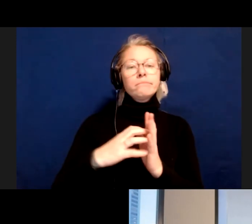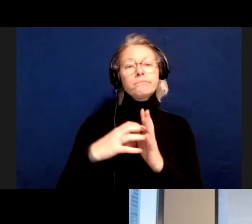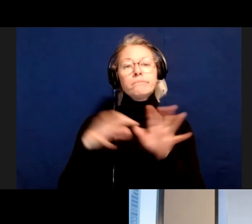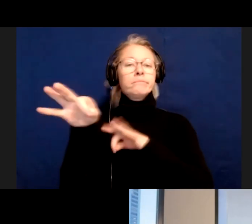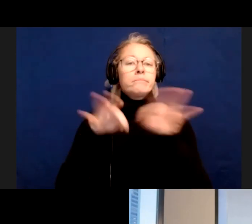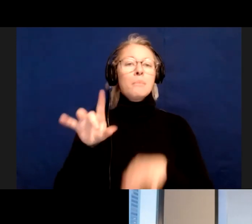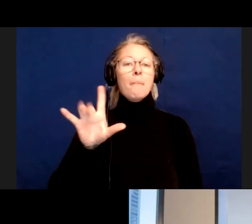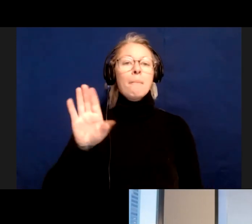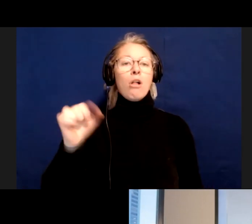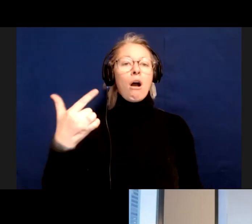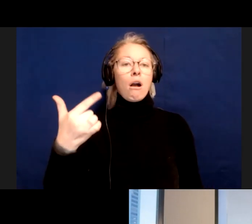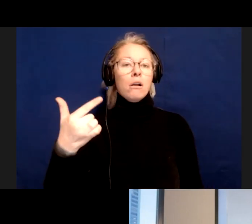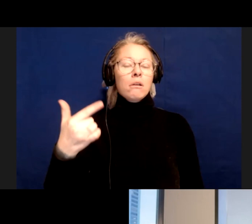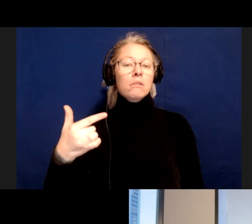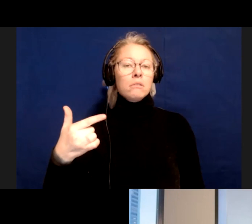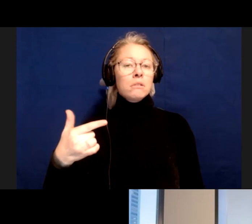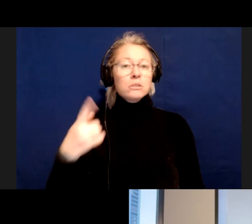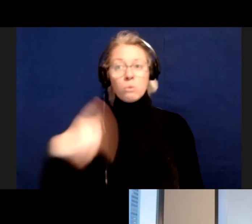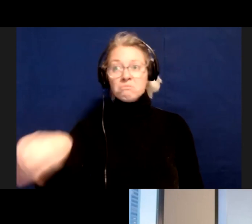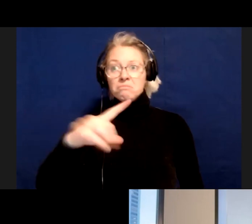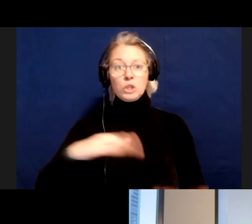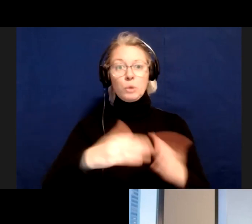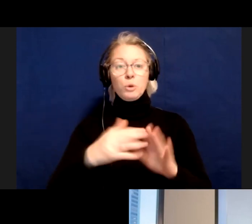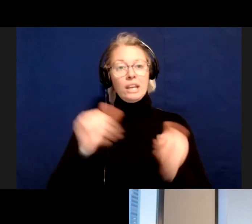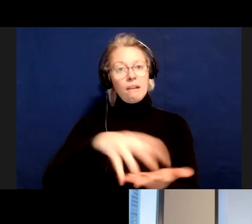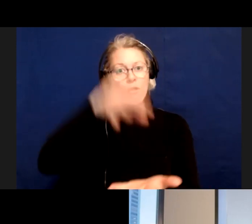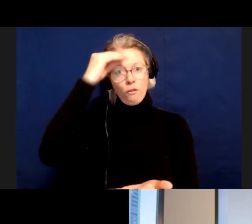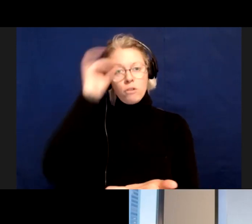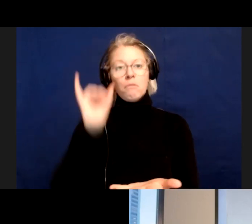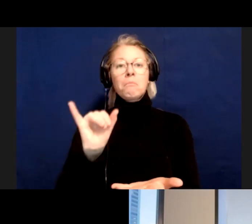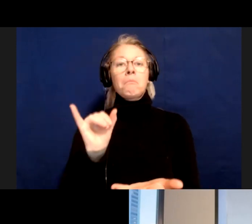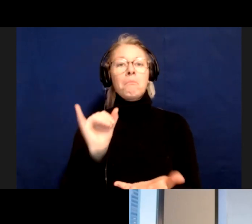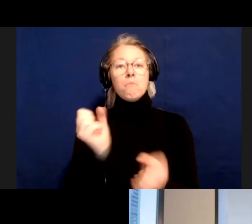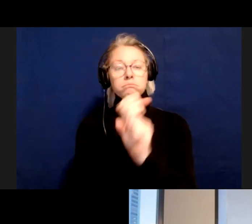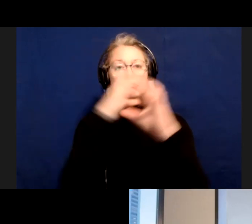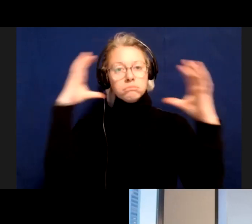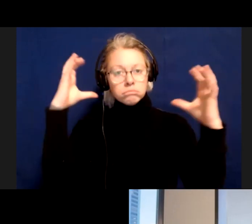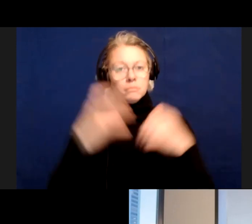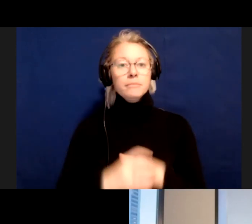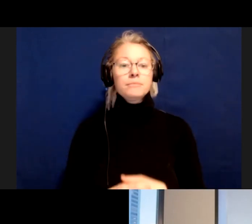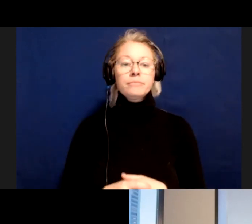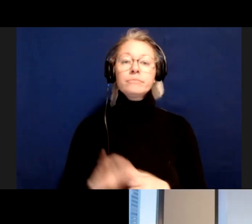that information back to the community. We are also undertaking some deeper research